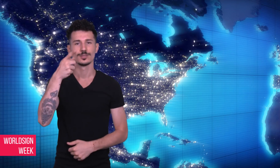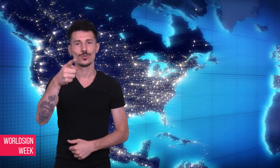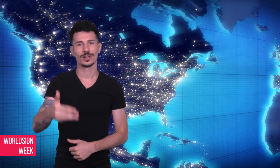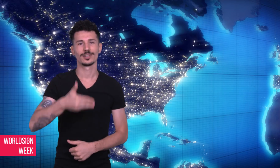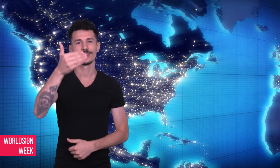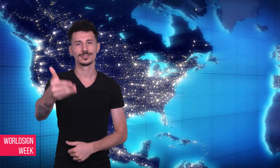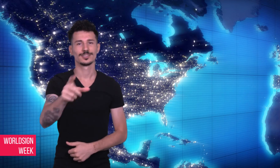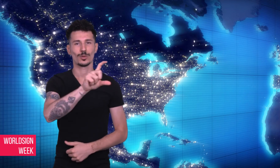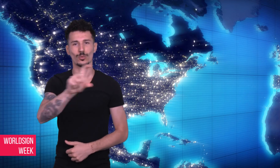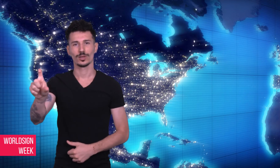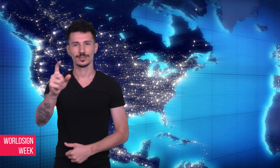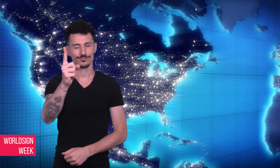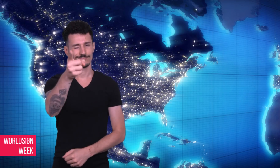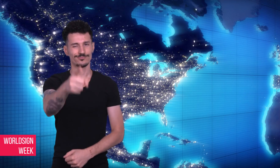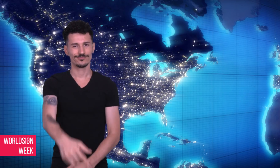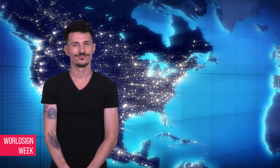See you next week.